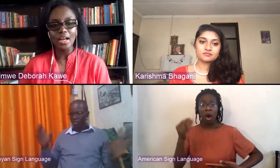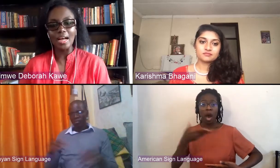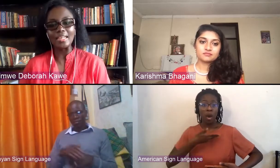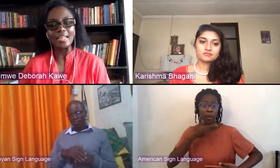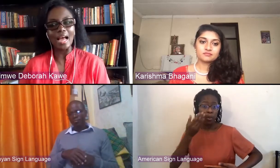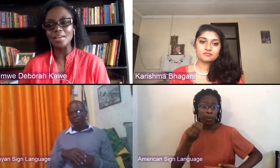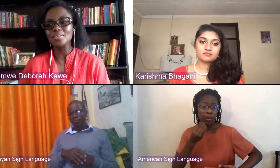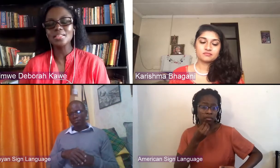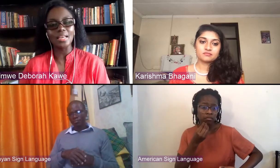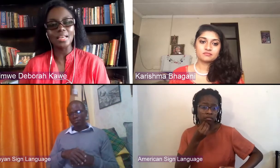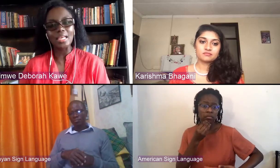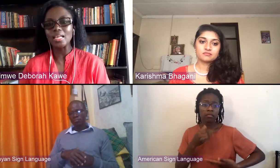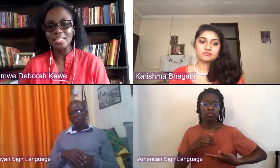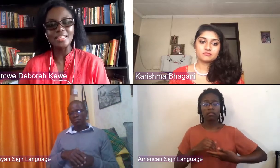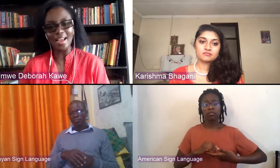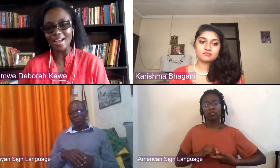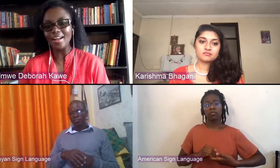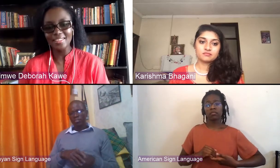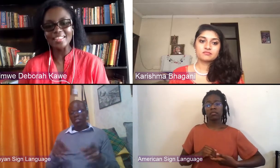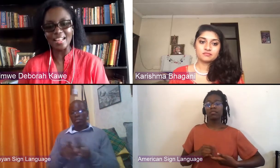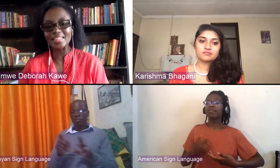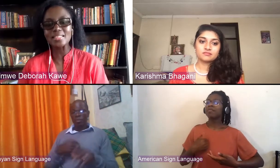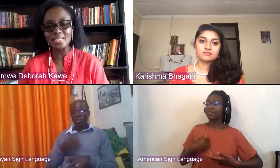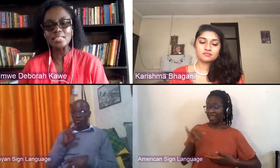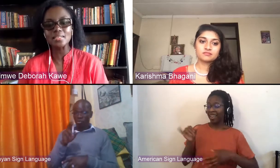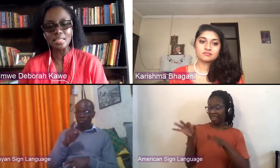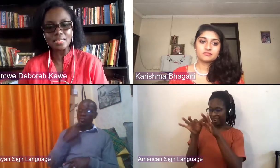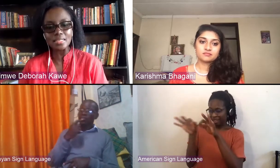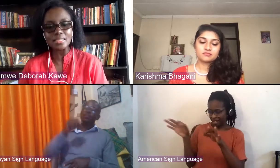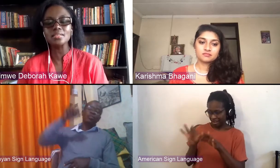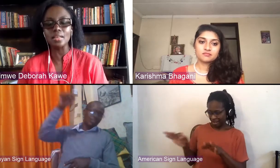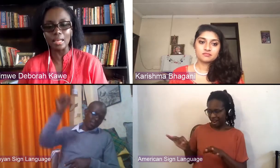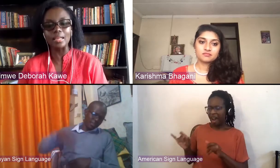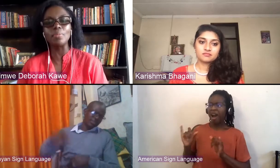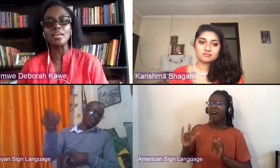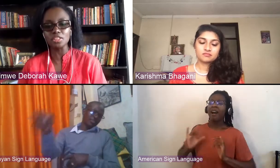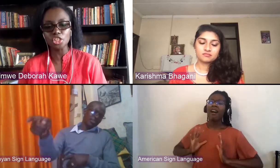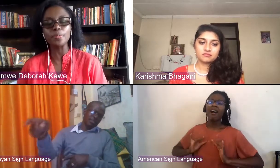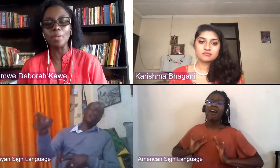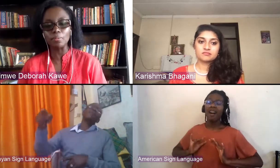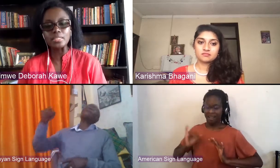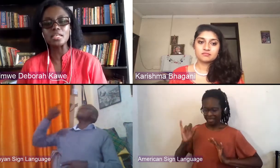And I was like, yeah, this is the lullaby that she probably seems